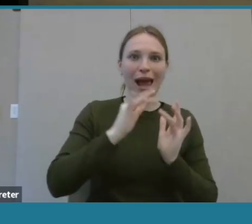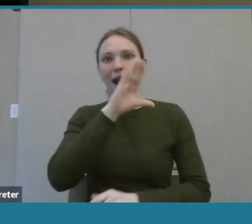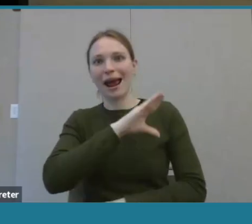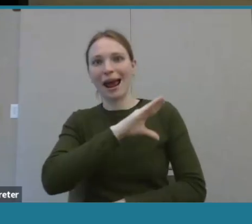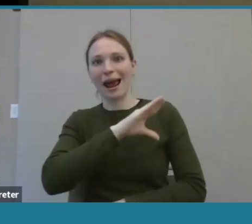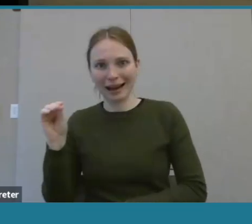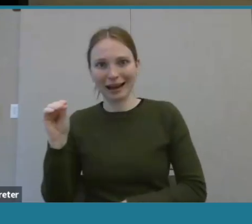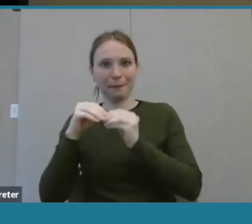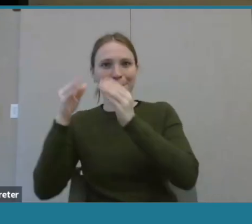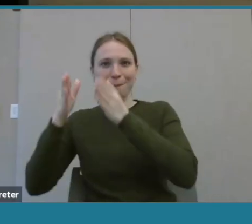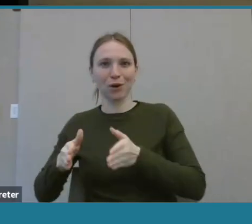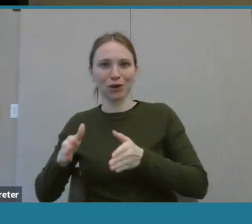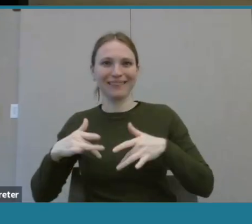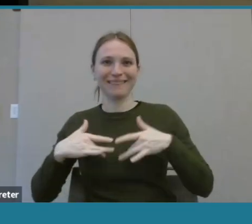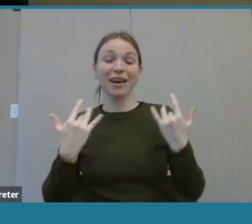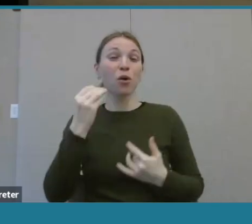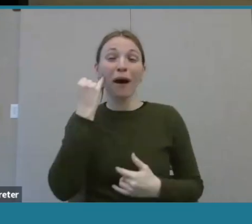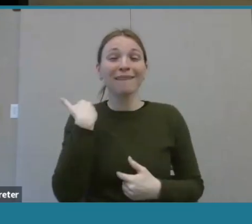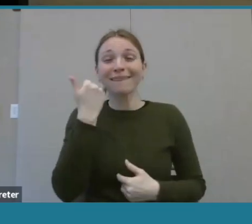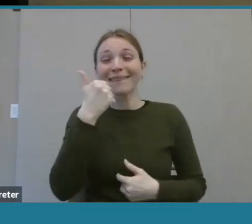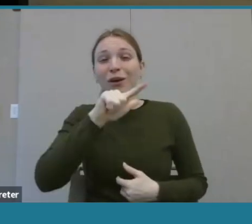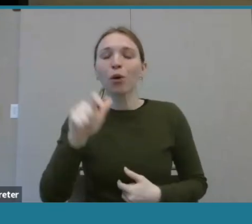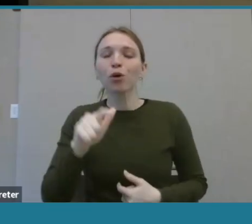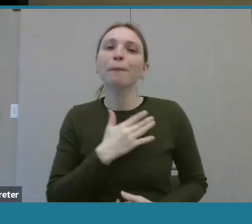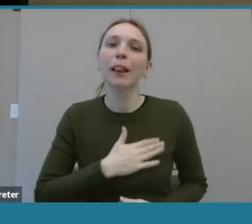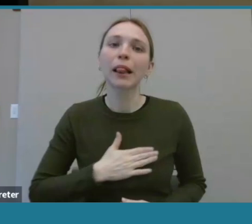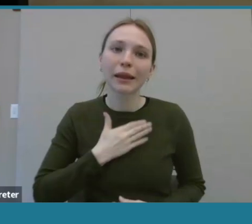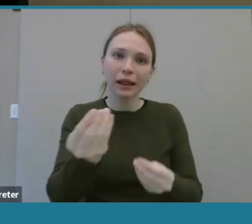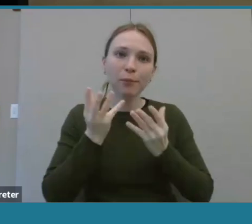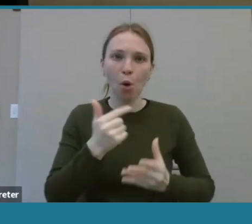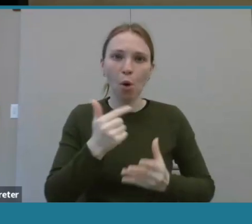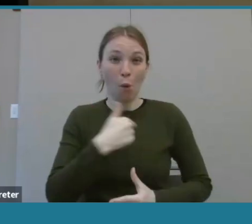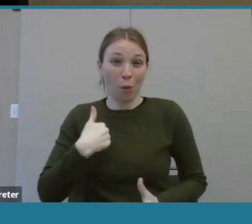We've got folks watching the chat to make sure that we can get connected with you,